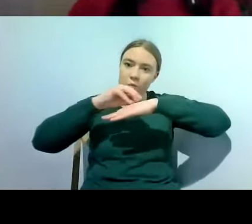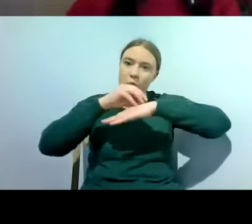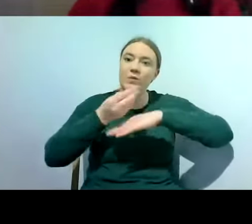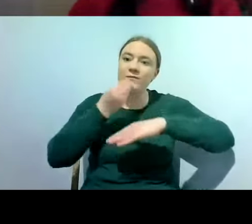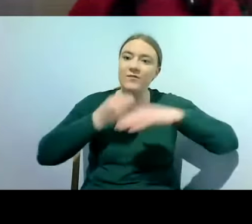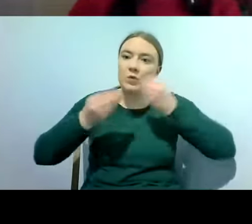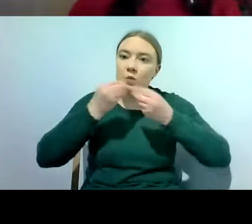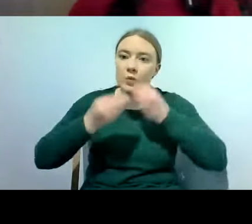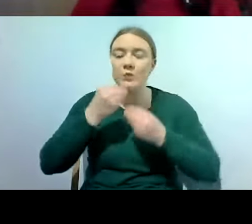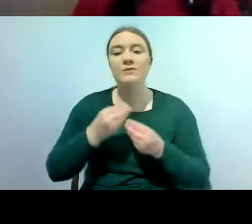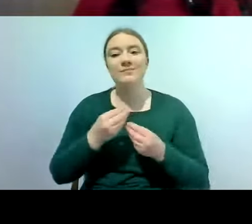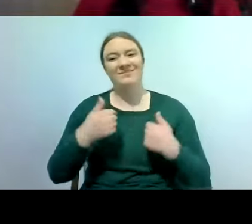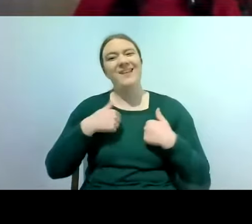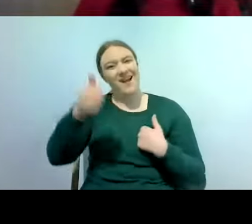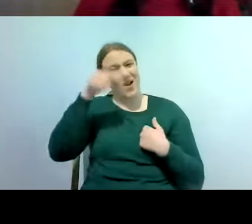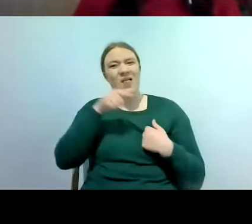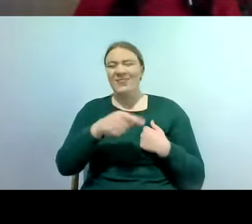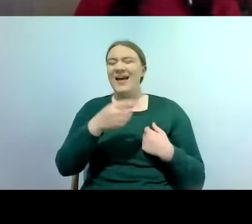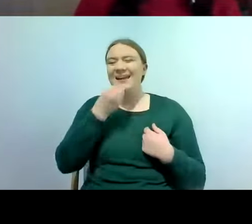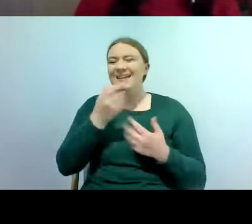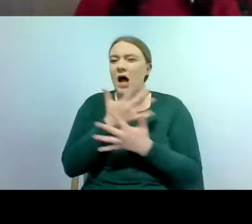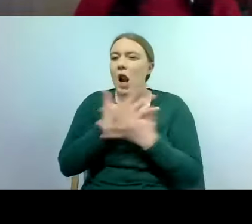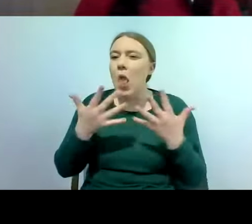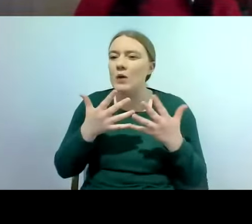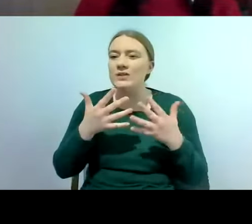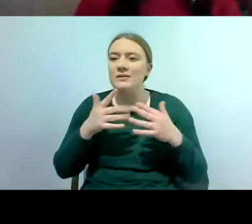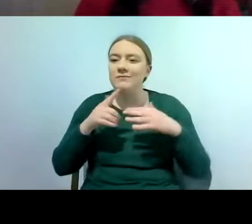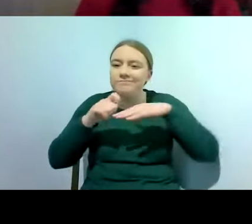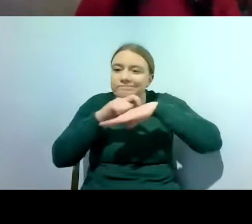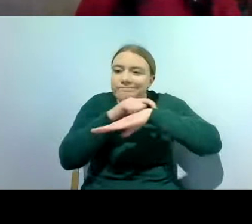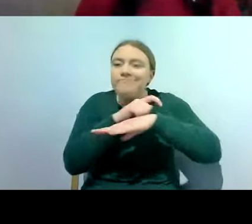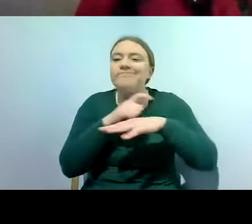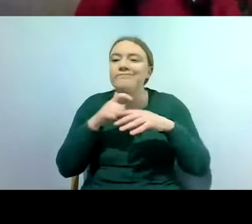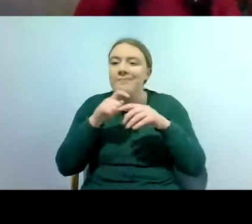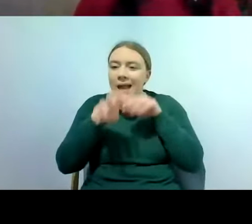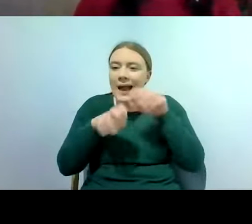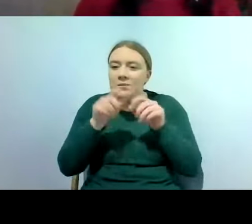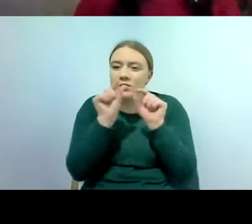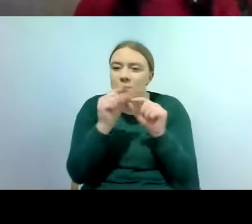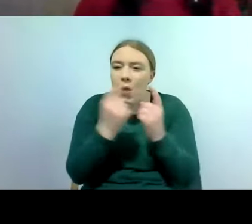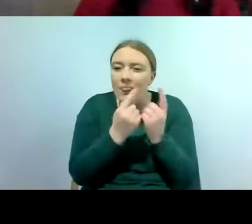we know they eat a lot of invertebrates out of the gravel but they'll also eat some small freshwater